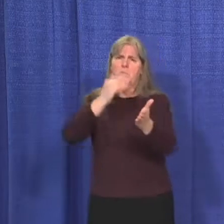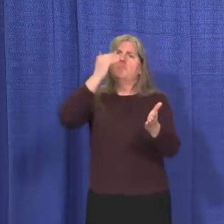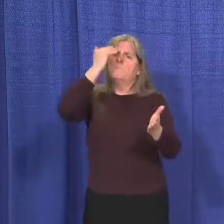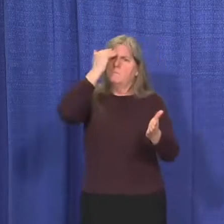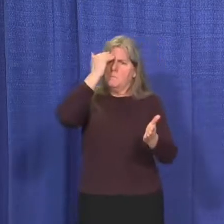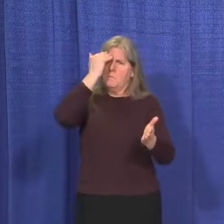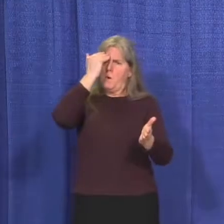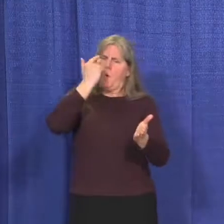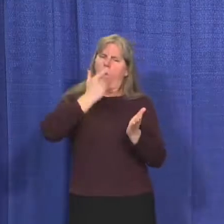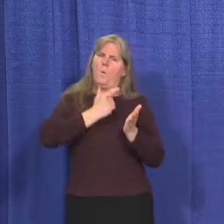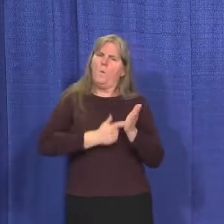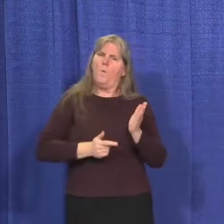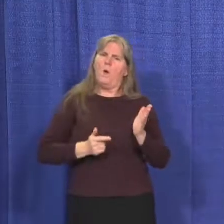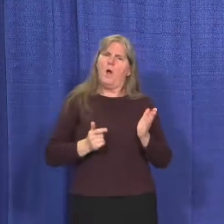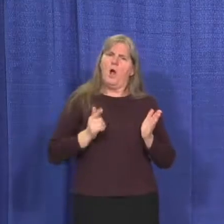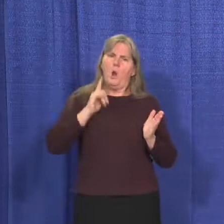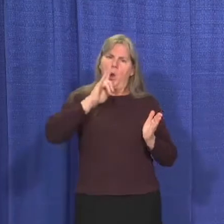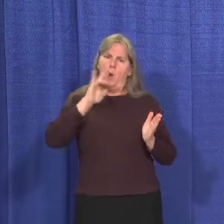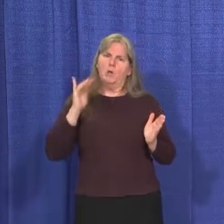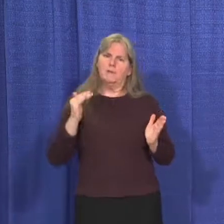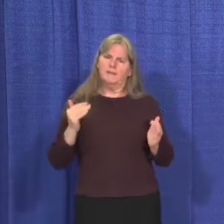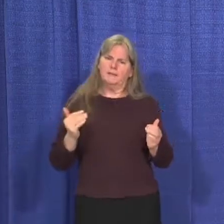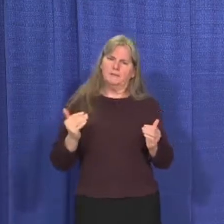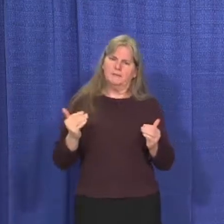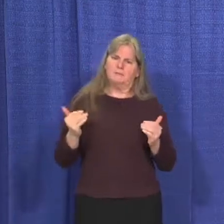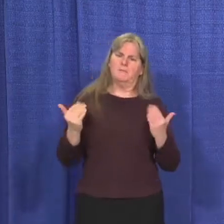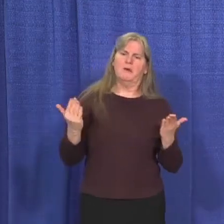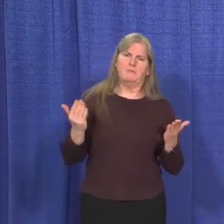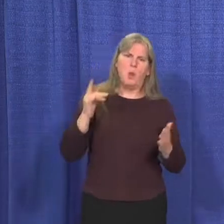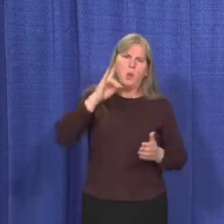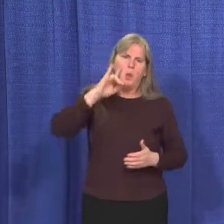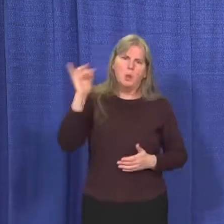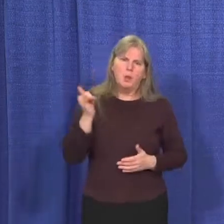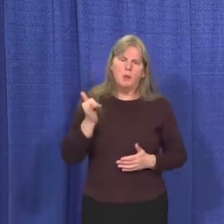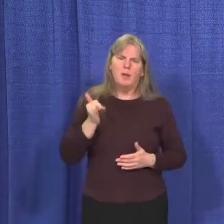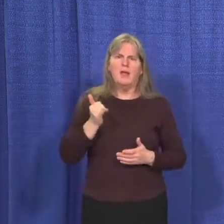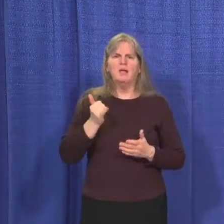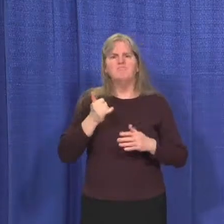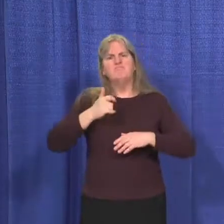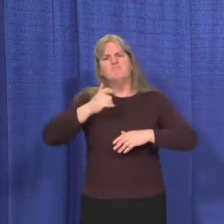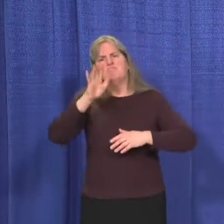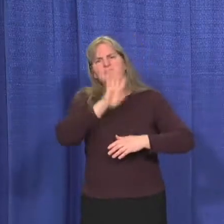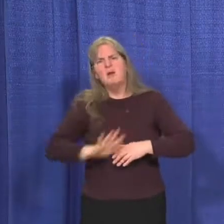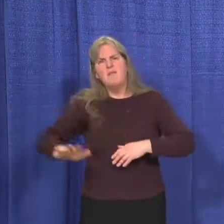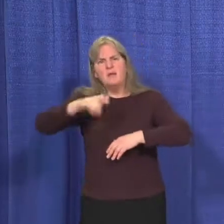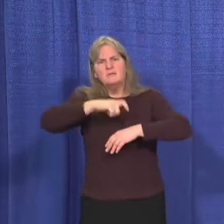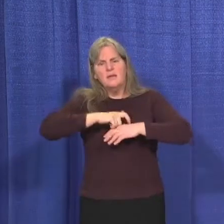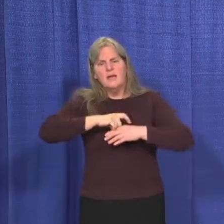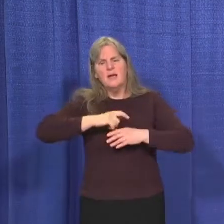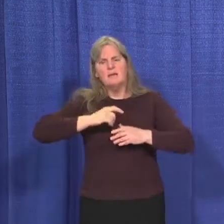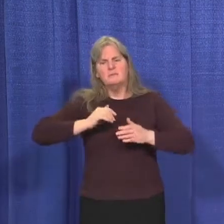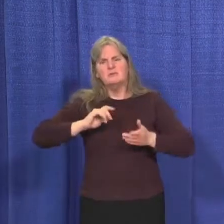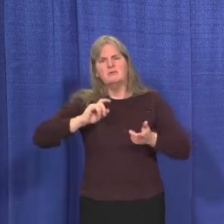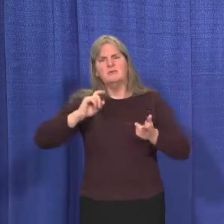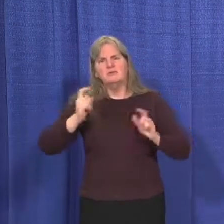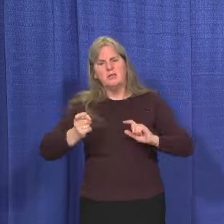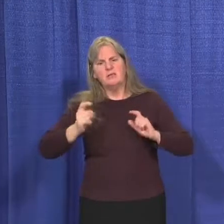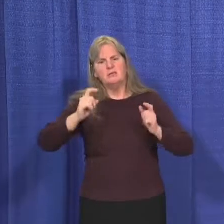to know what we will be recommending and what the timetable will be for those changes.